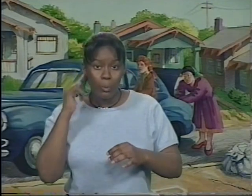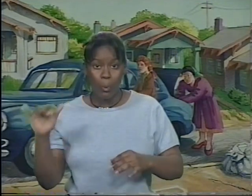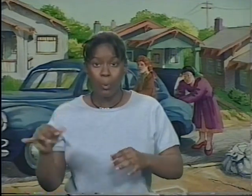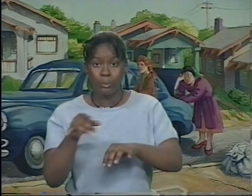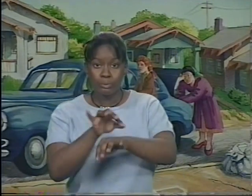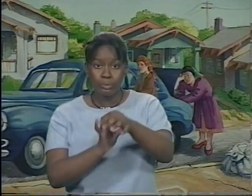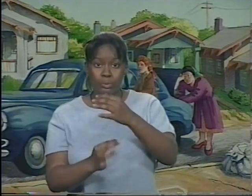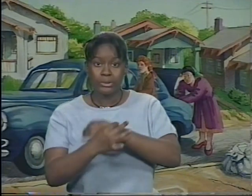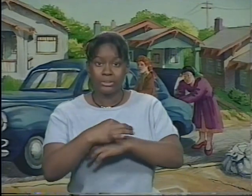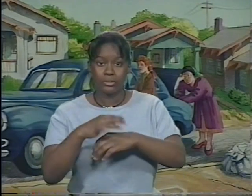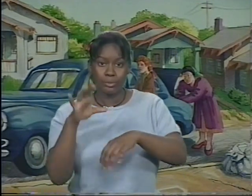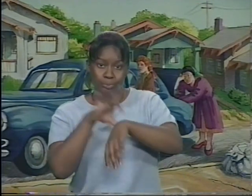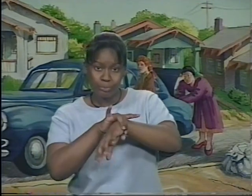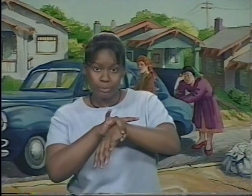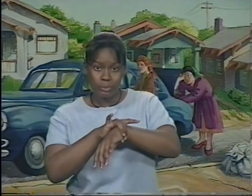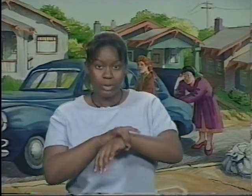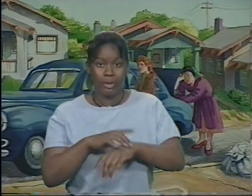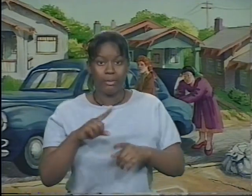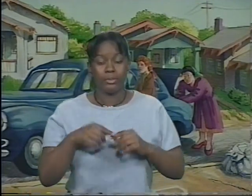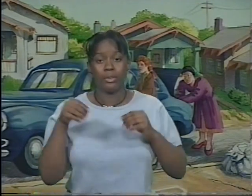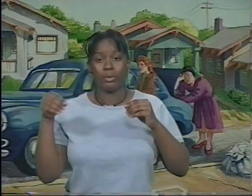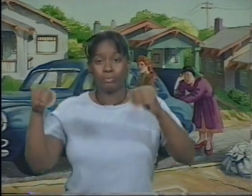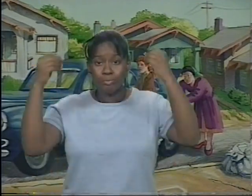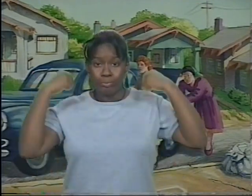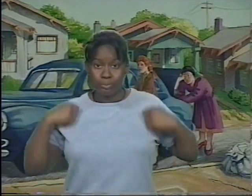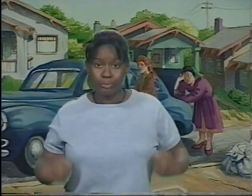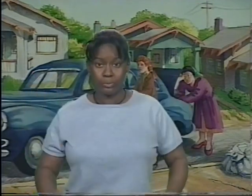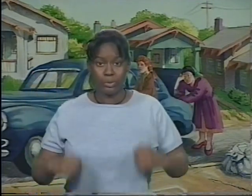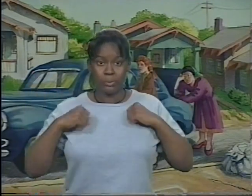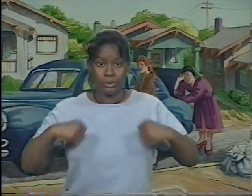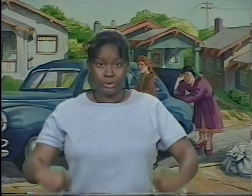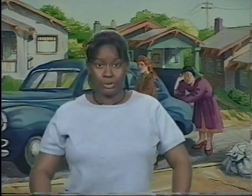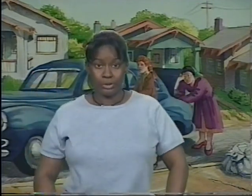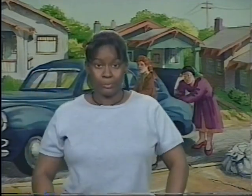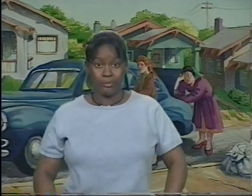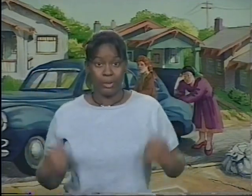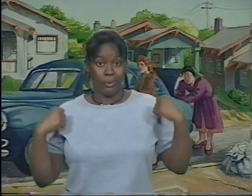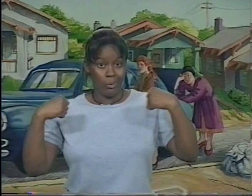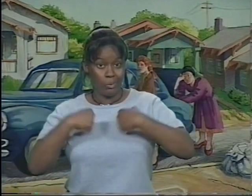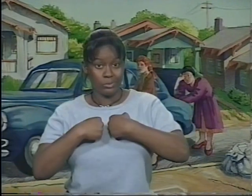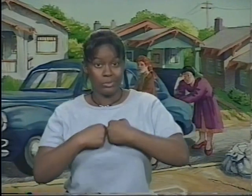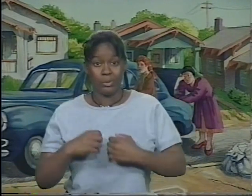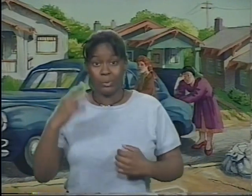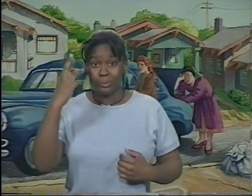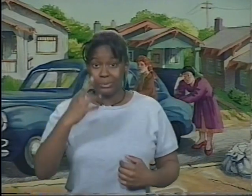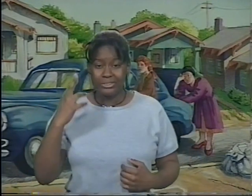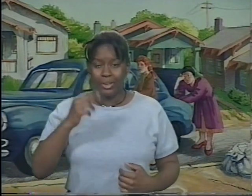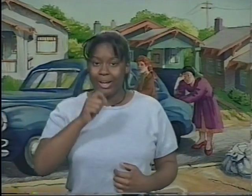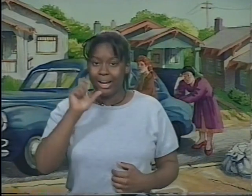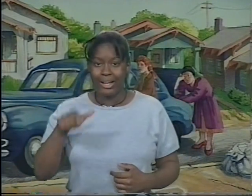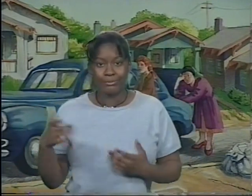Then she put on both her sweater and her coat so she wouldn't have to carry them. They could take only what they could carry, and her